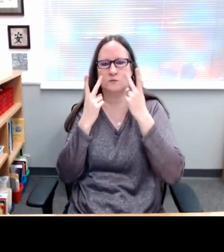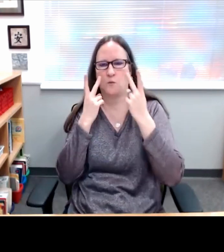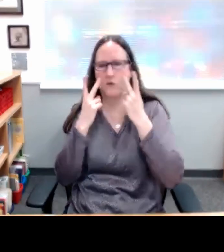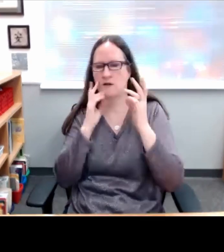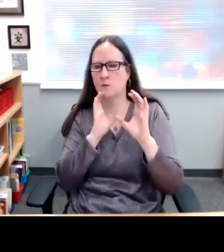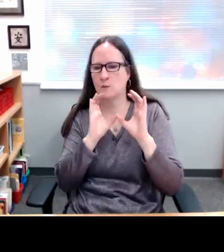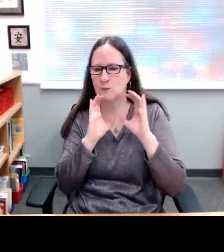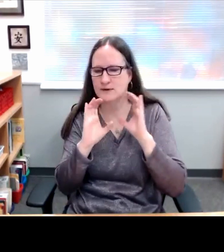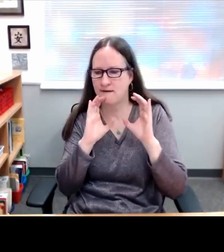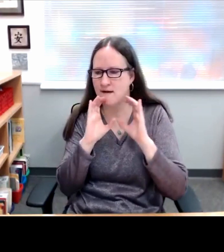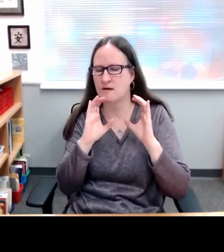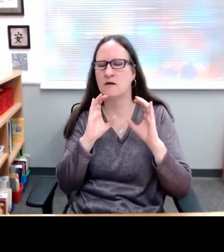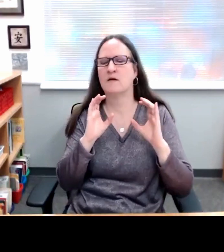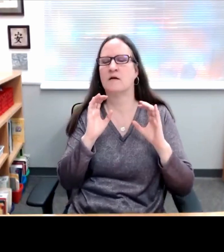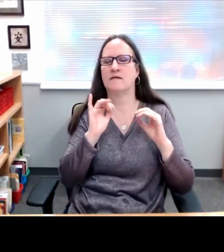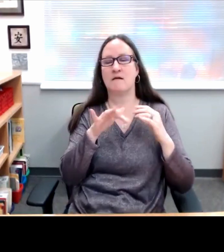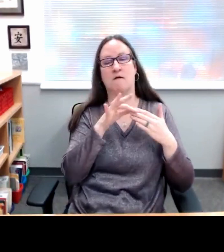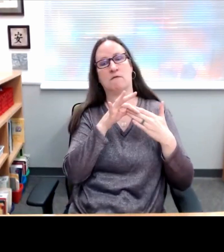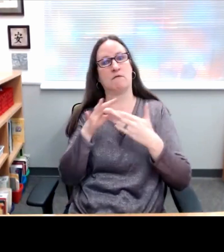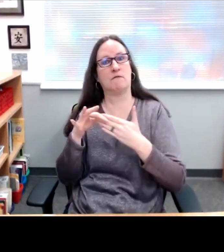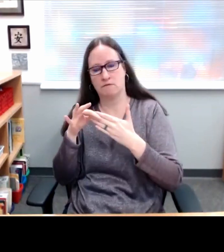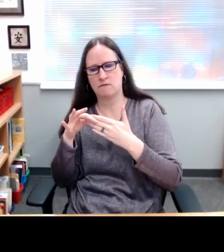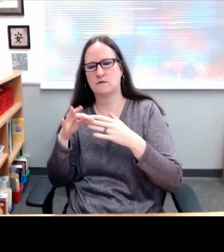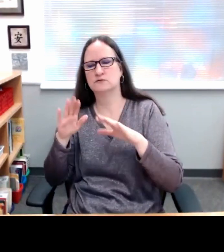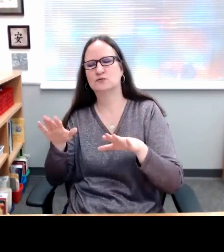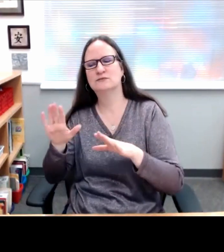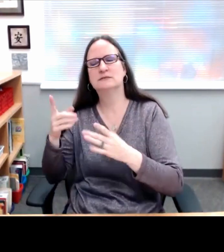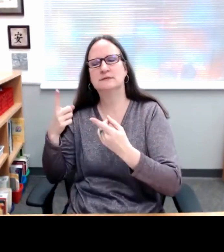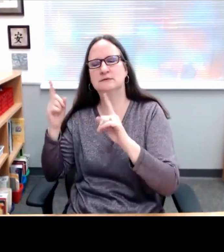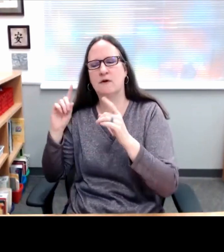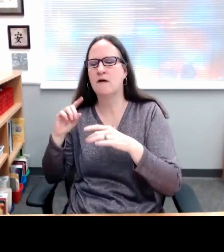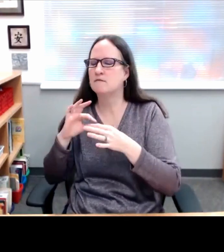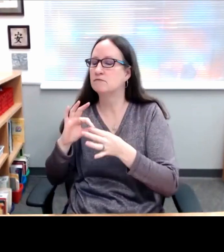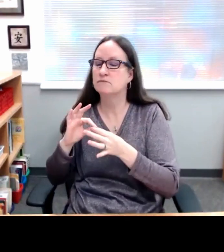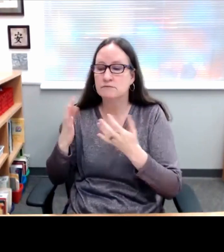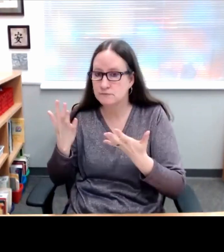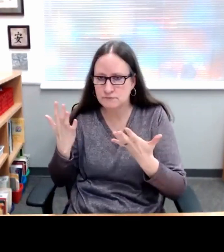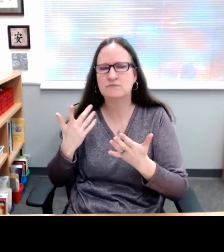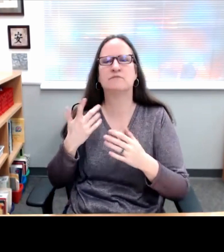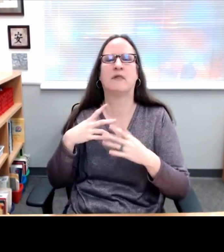Sandy: So, we'll be focusing on early visual communication, which leads to the success